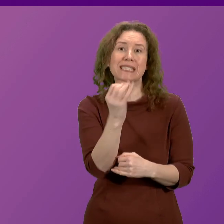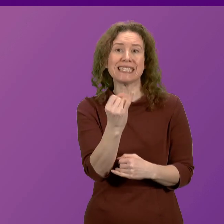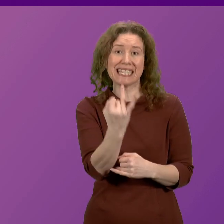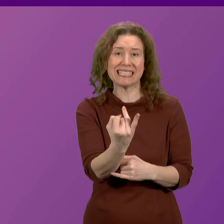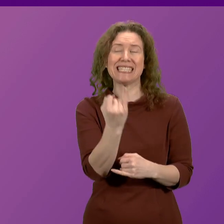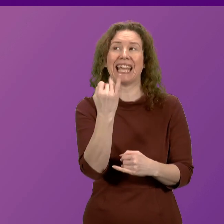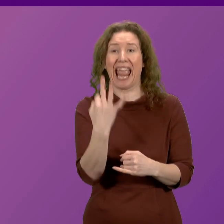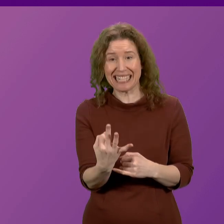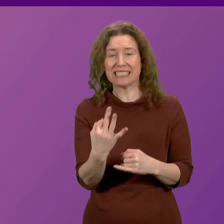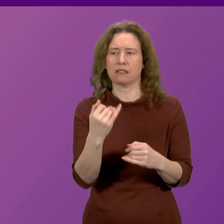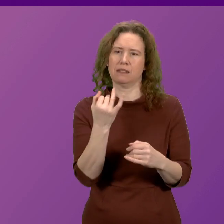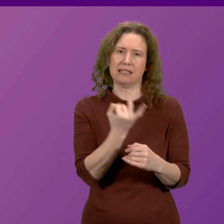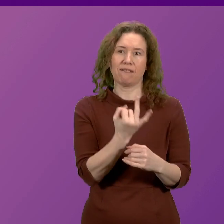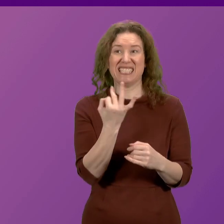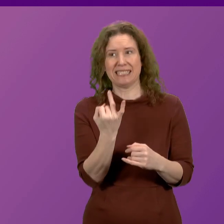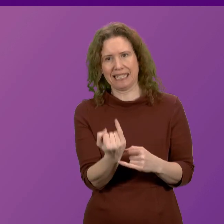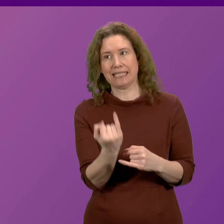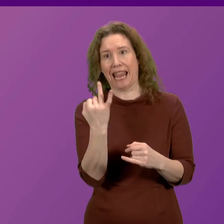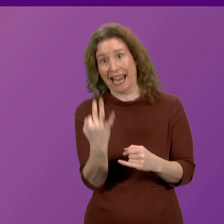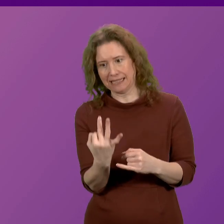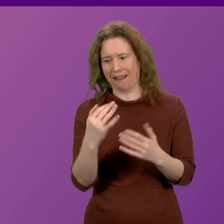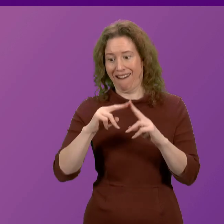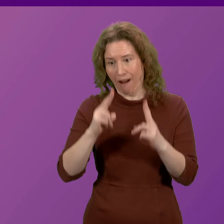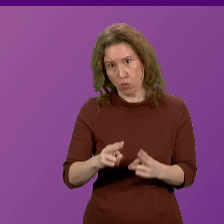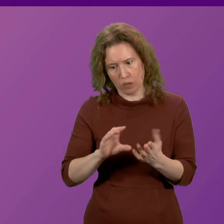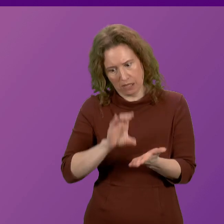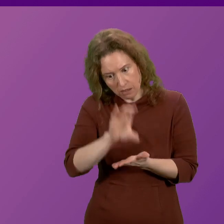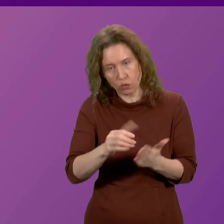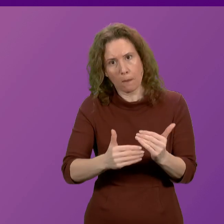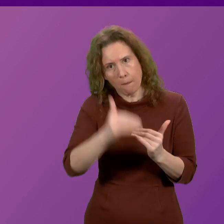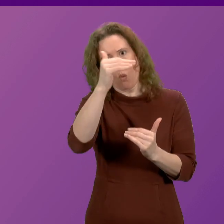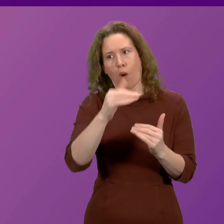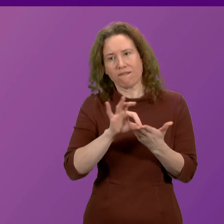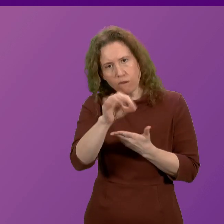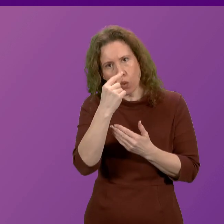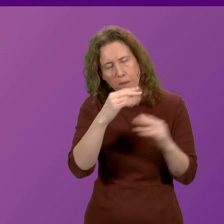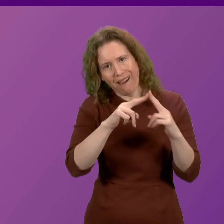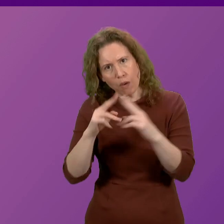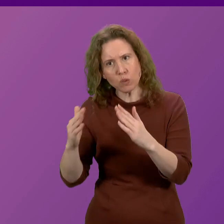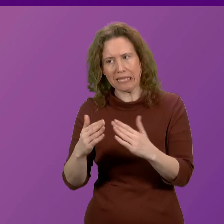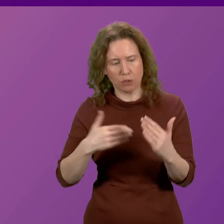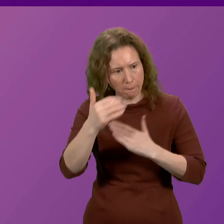million investment in housing to boost affordable housing expenditure in Scotland. Perhaps they